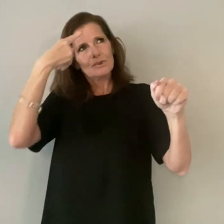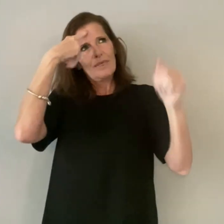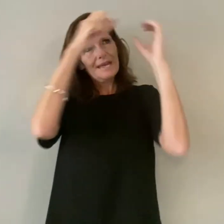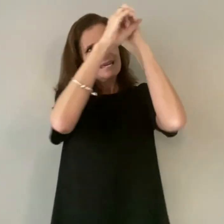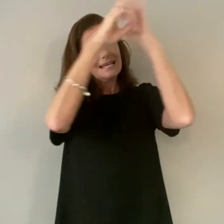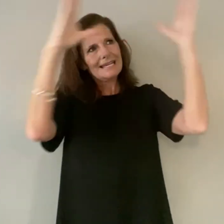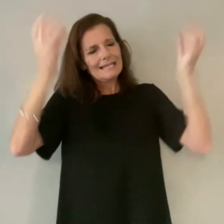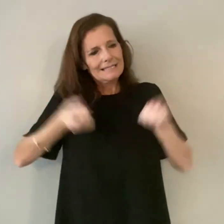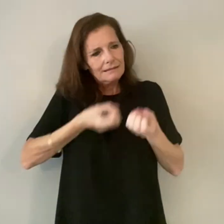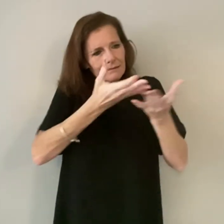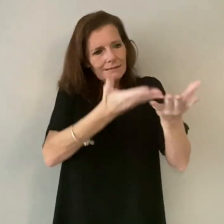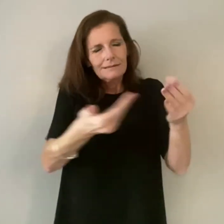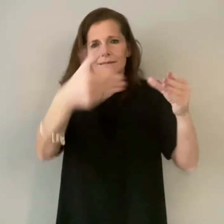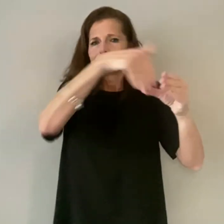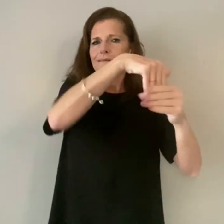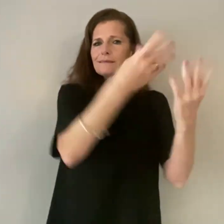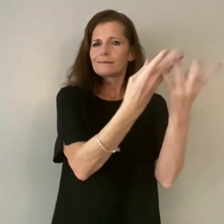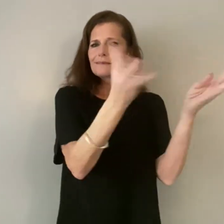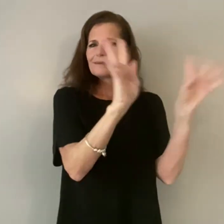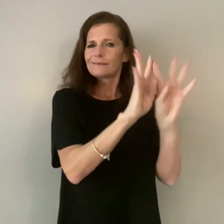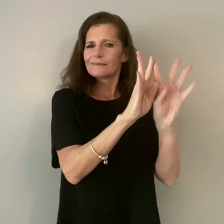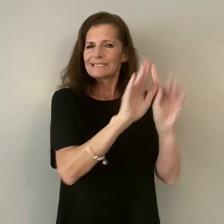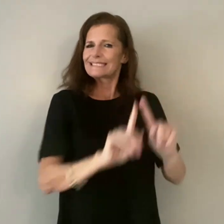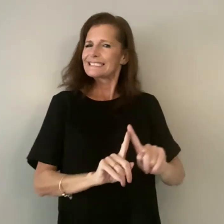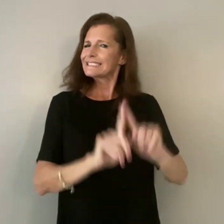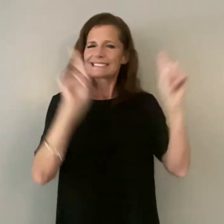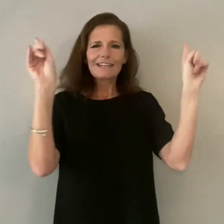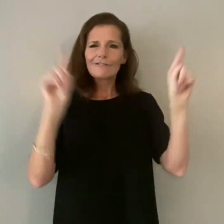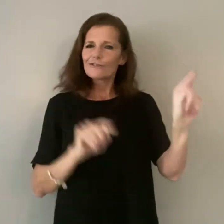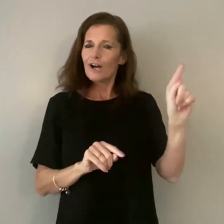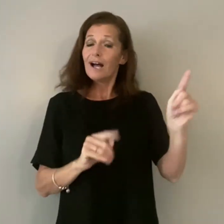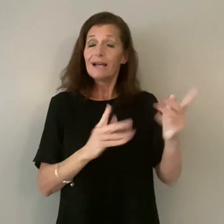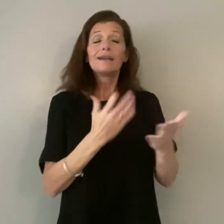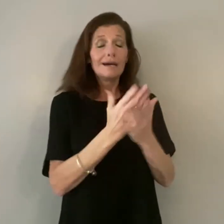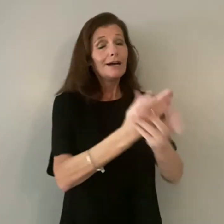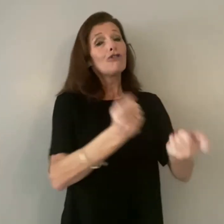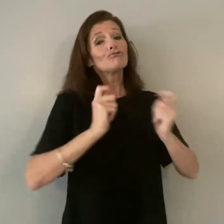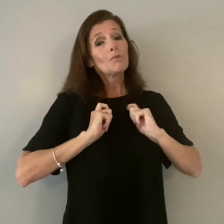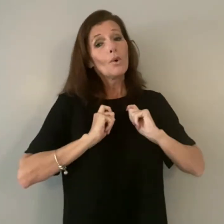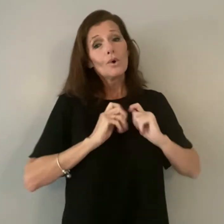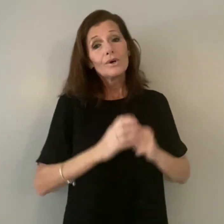and to give in a different context. And I think that is like I say, very, very rewarding.